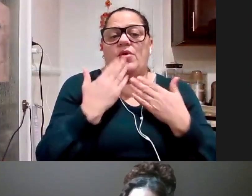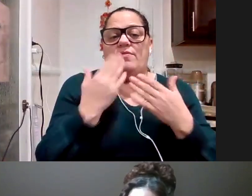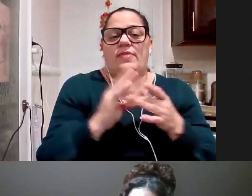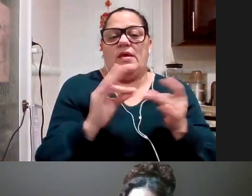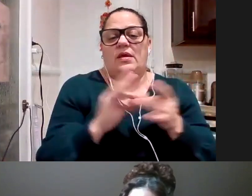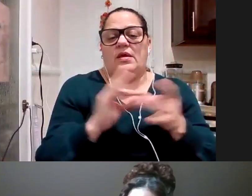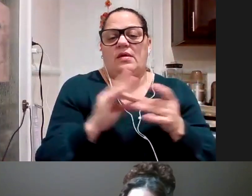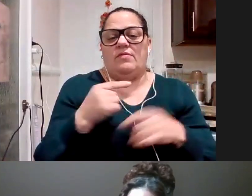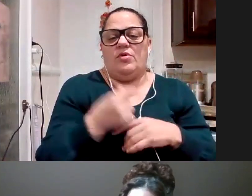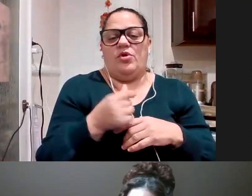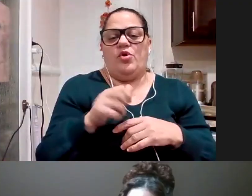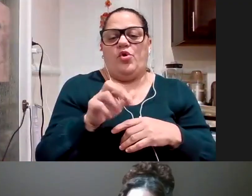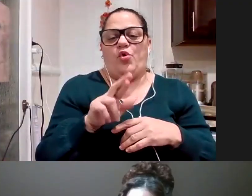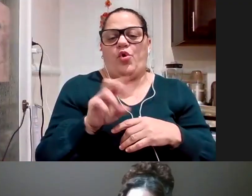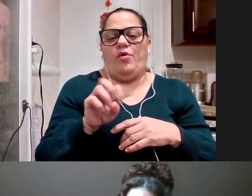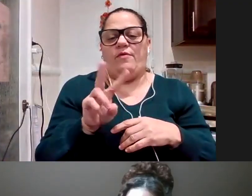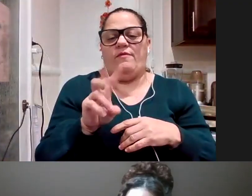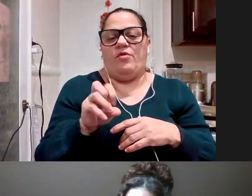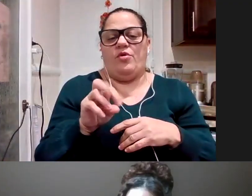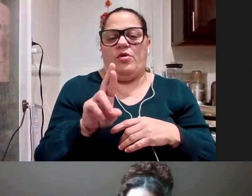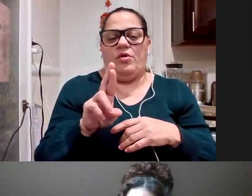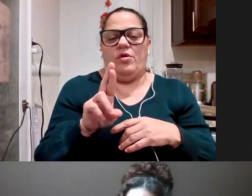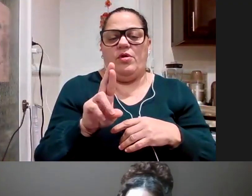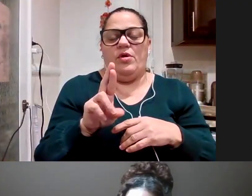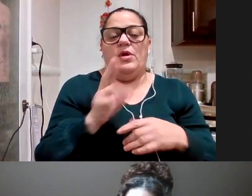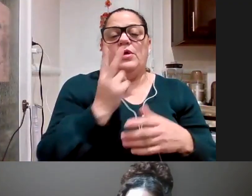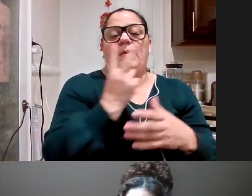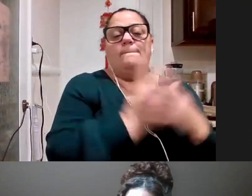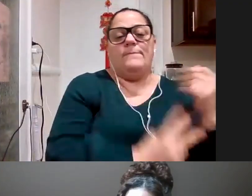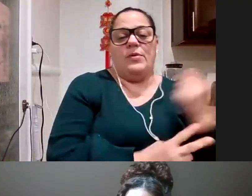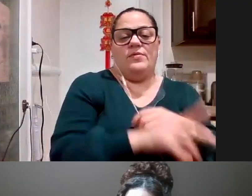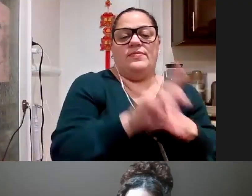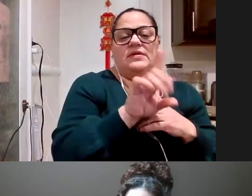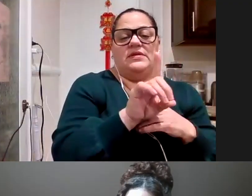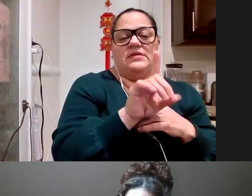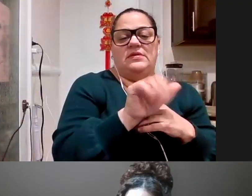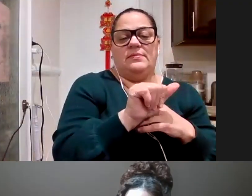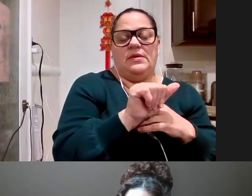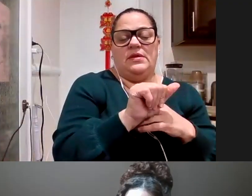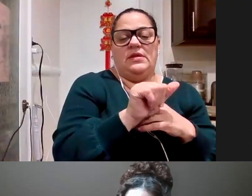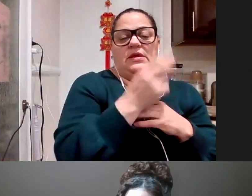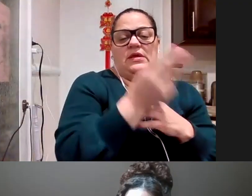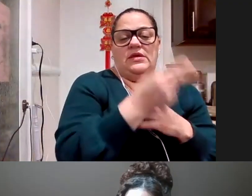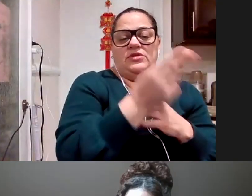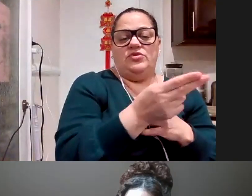because um both the Disability um History and Culture Collective and the I Love You Lead On